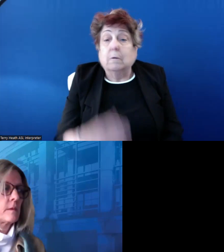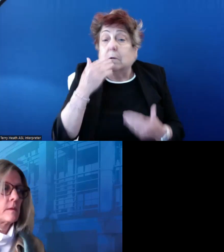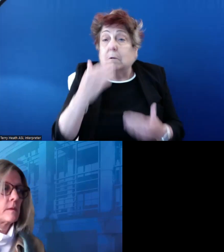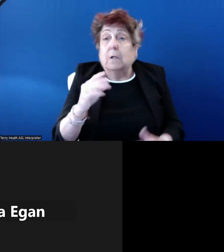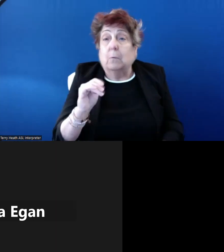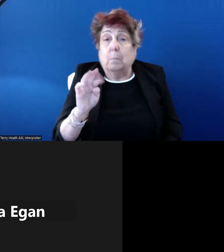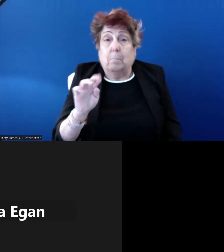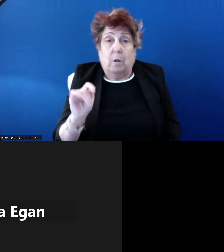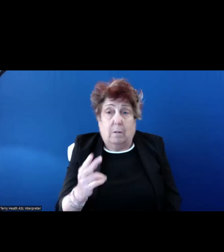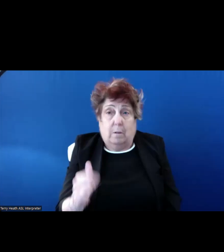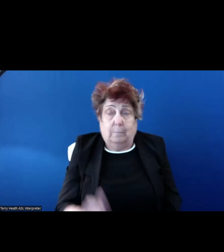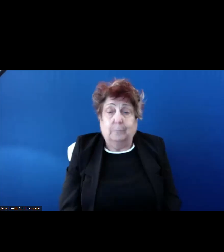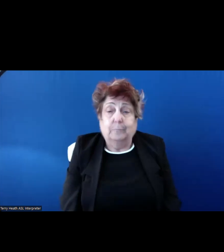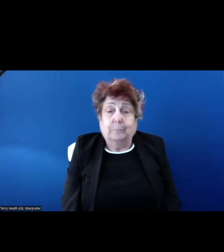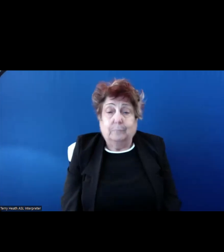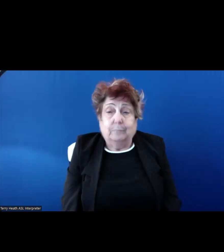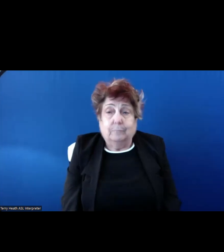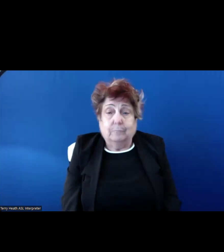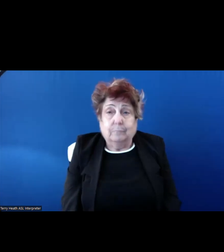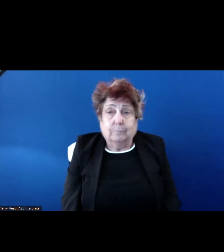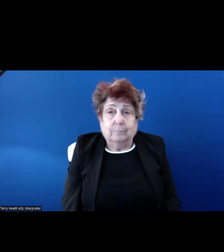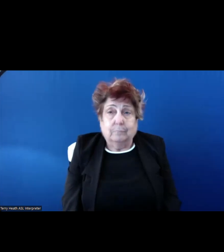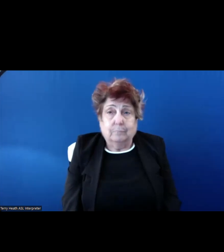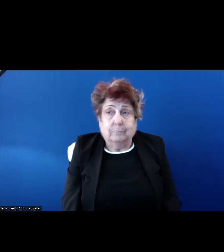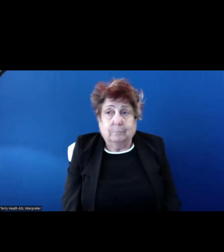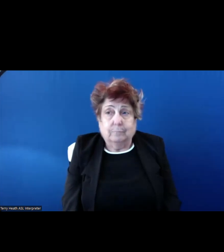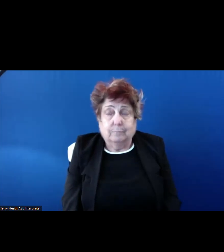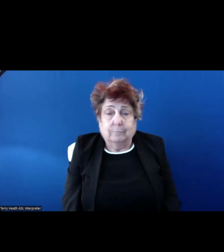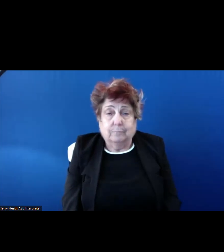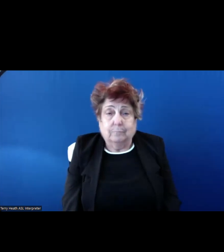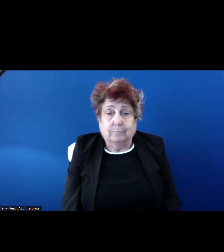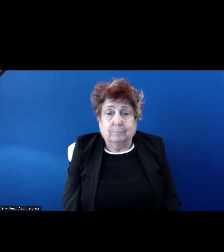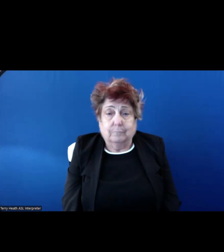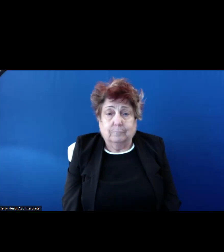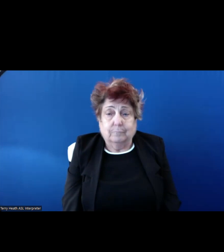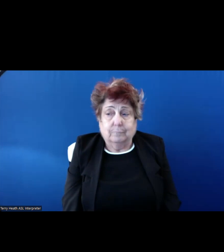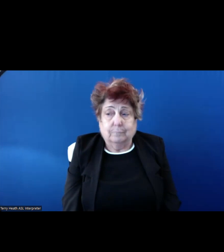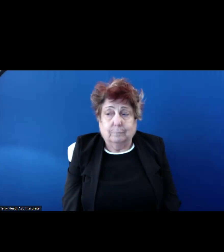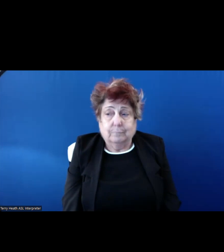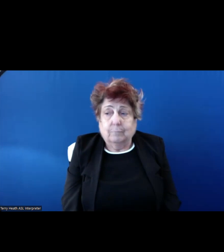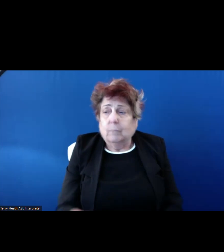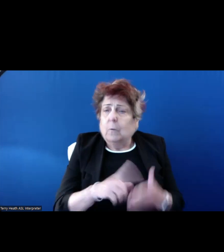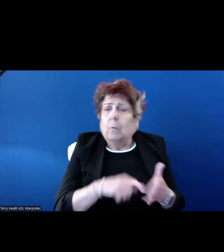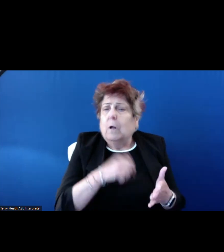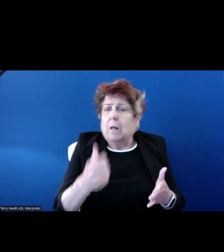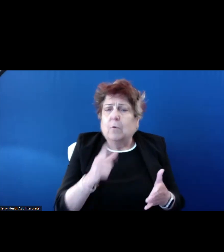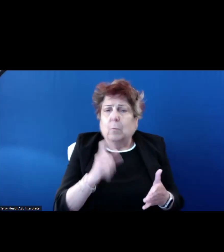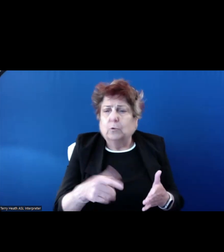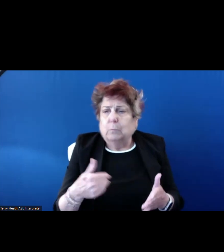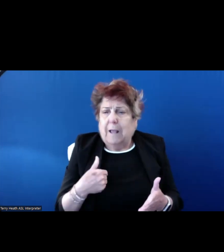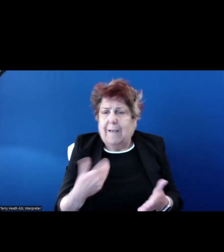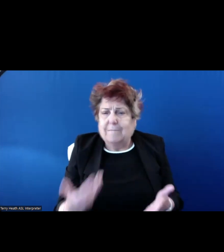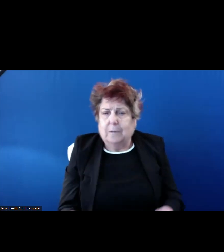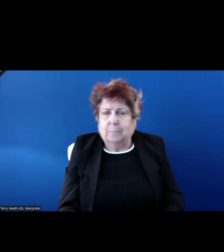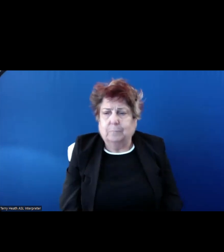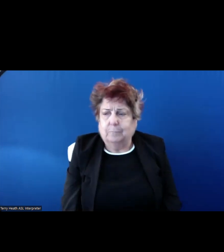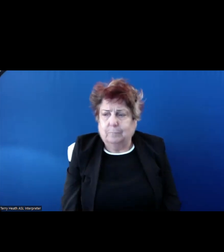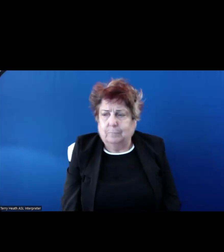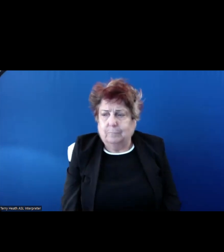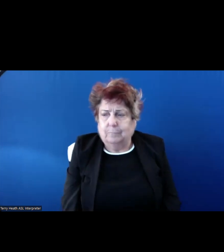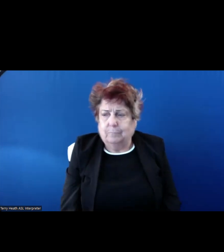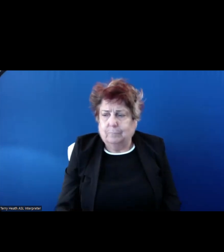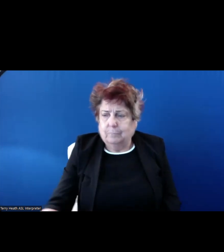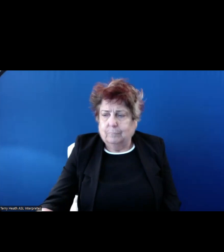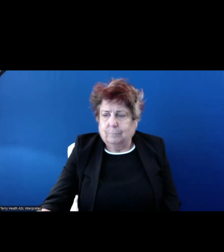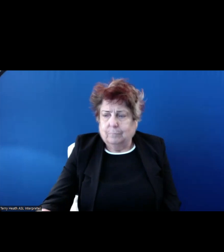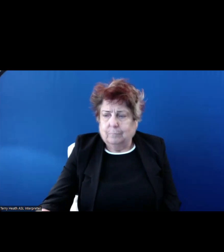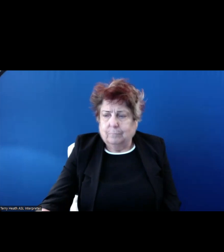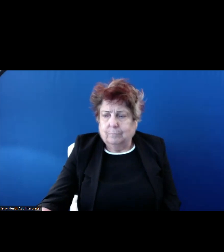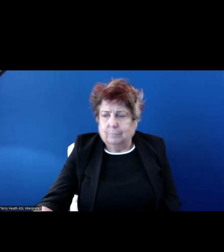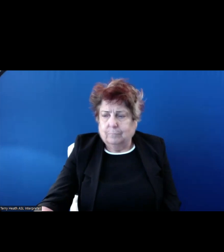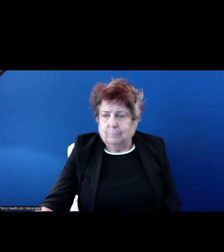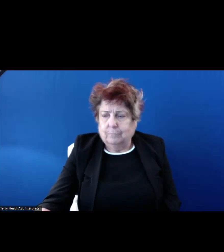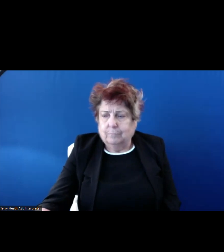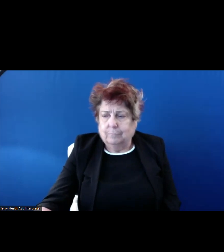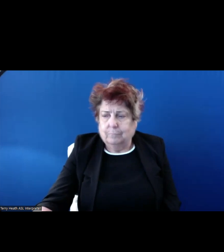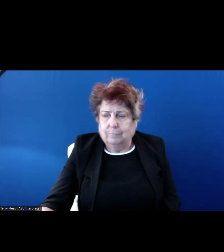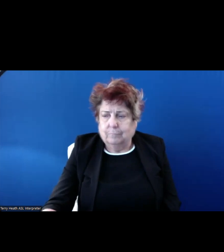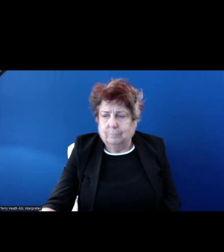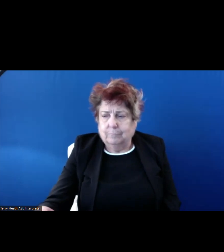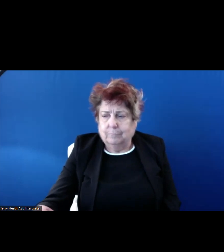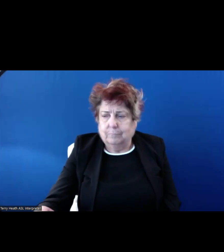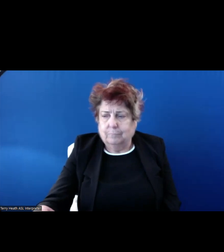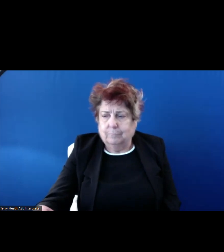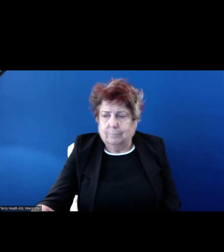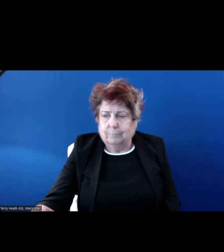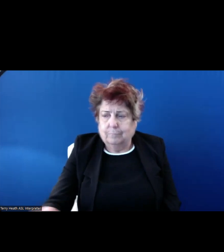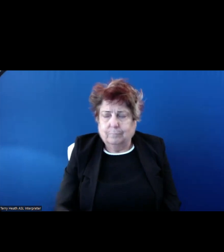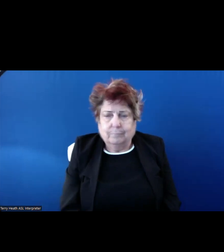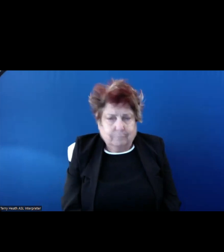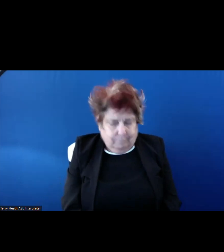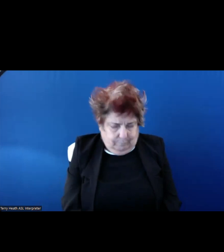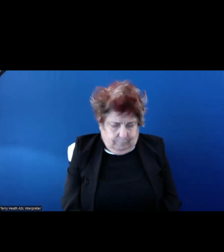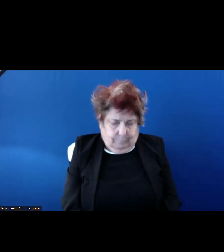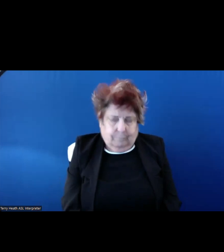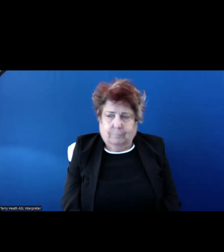Let's see, what other questions do we have?